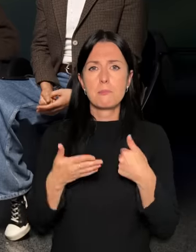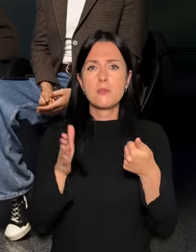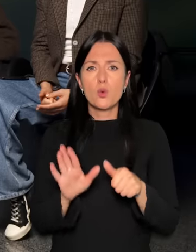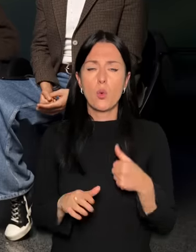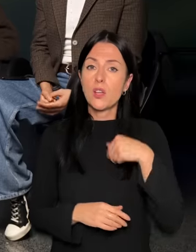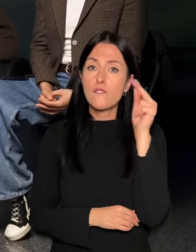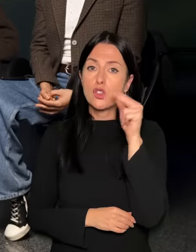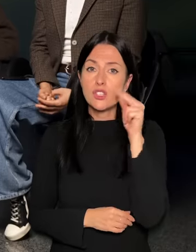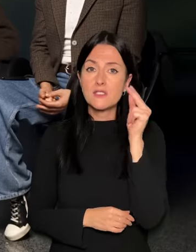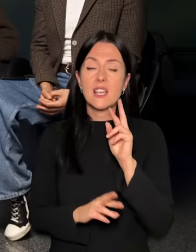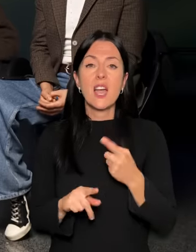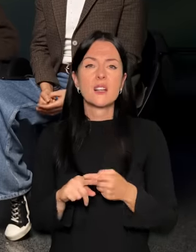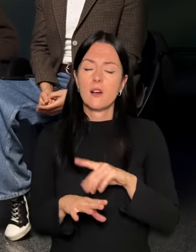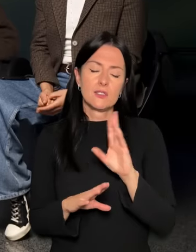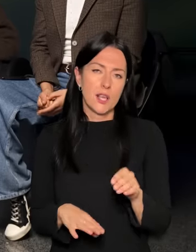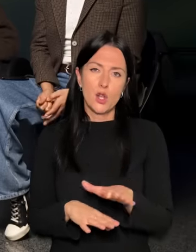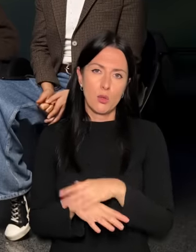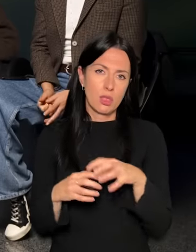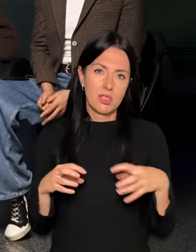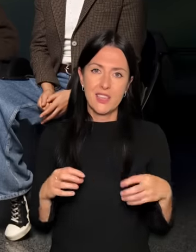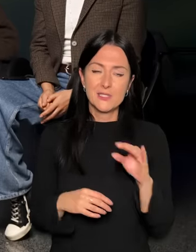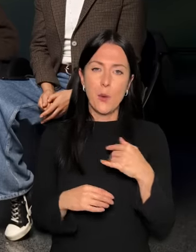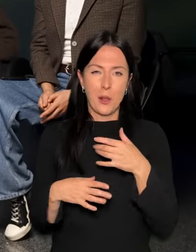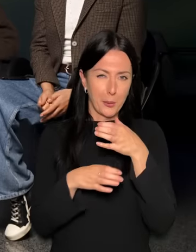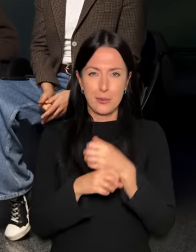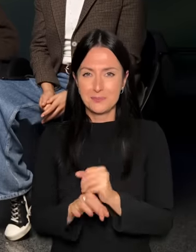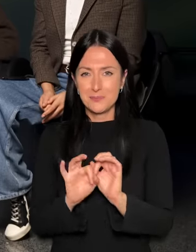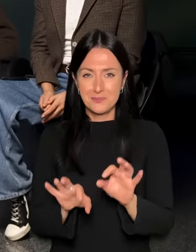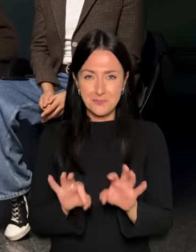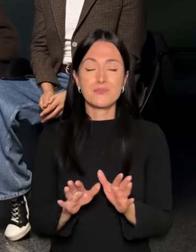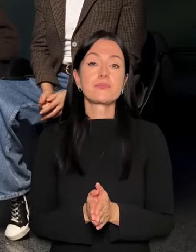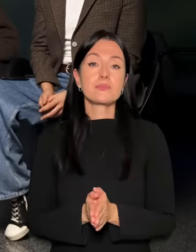I spent about half a year learning... It's actually a long story, but I try to keep it short.